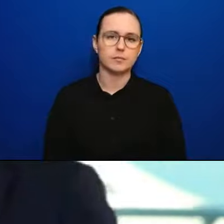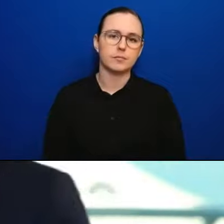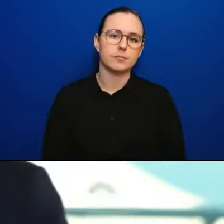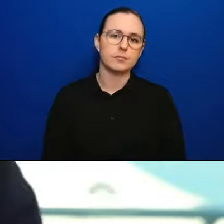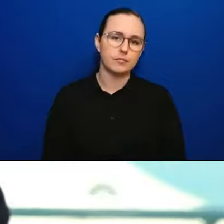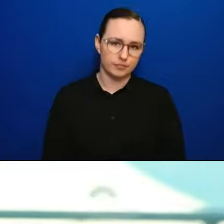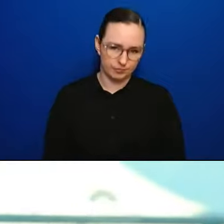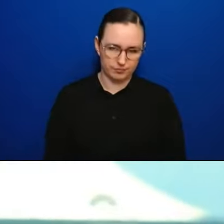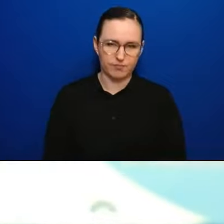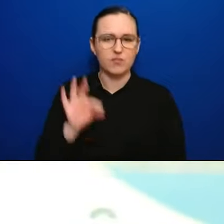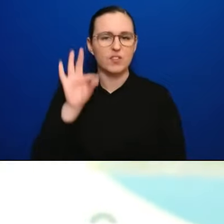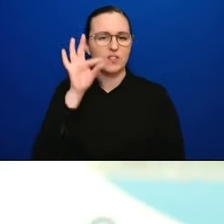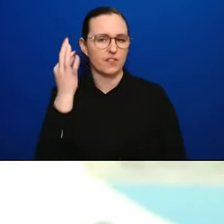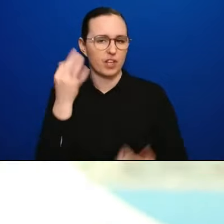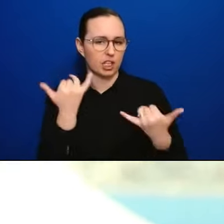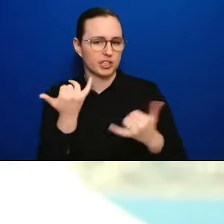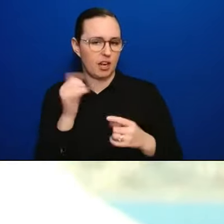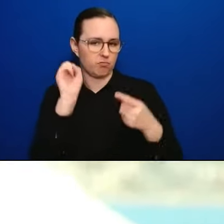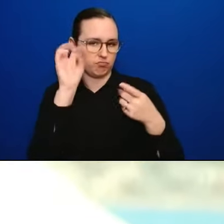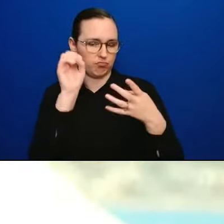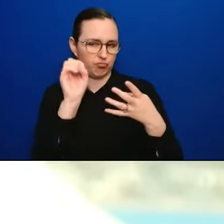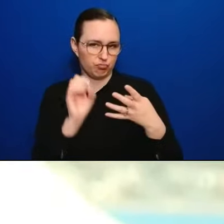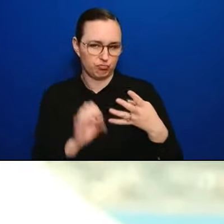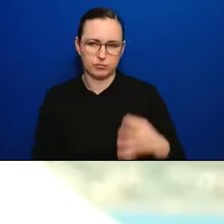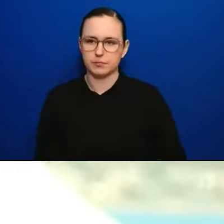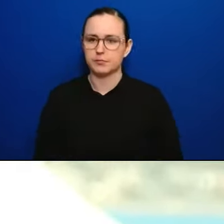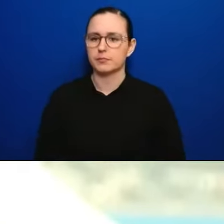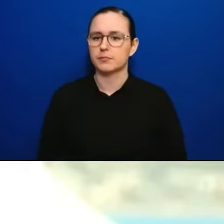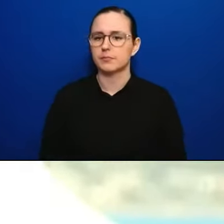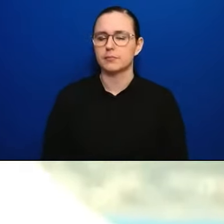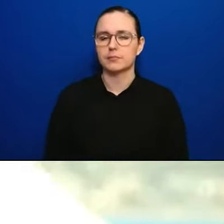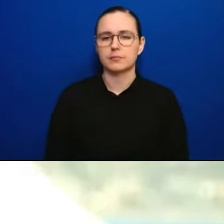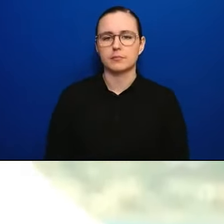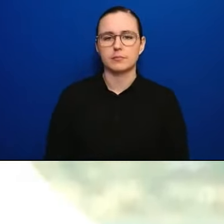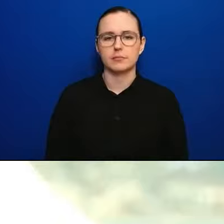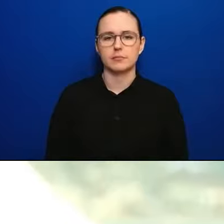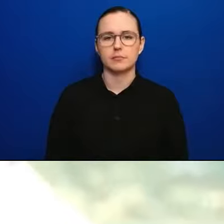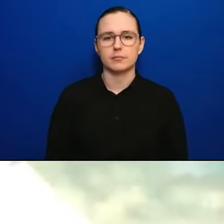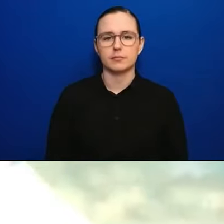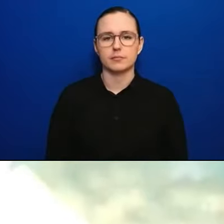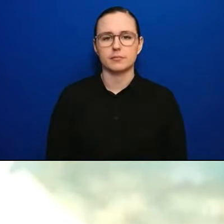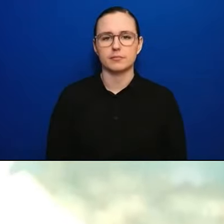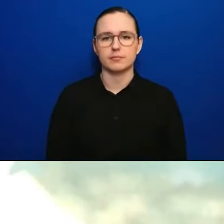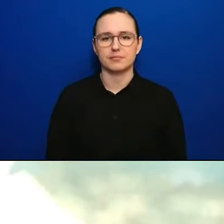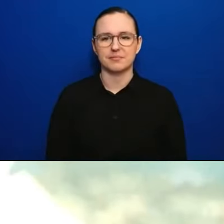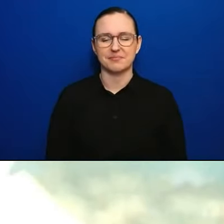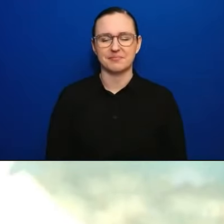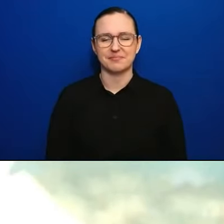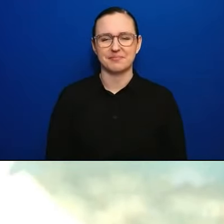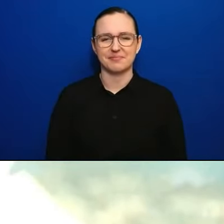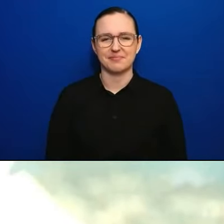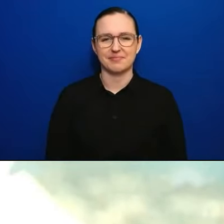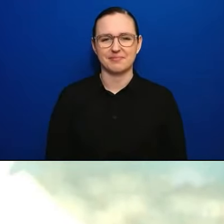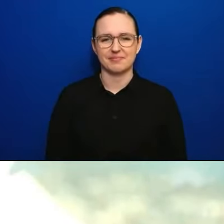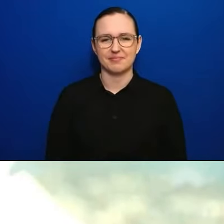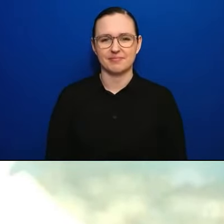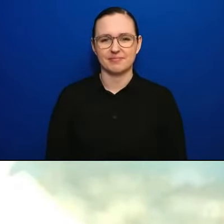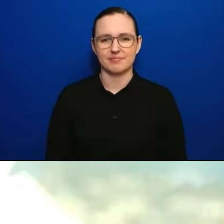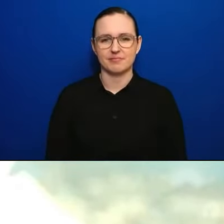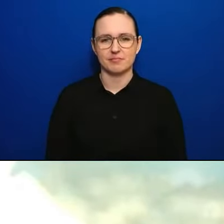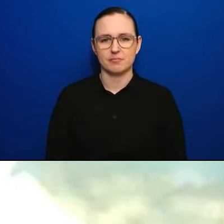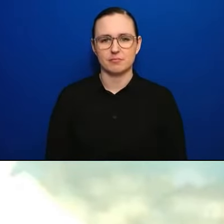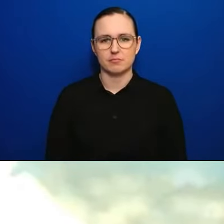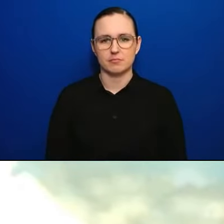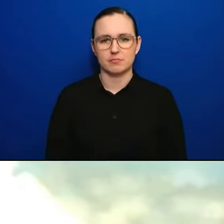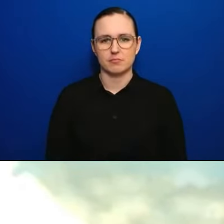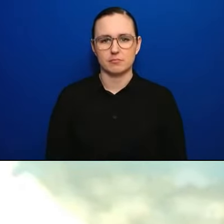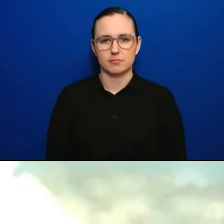healthcare system.